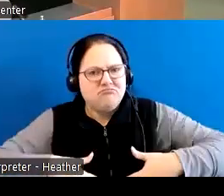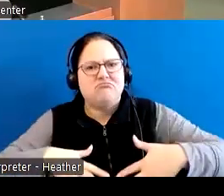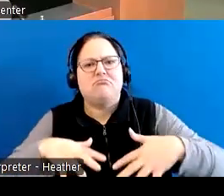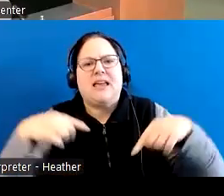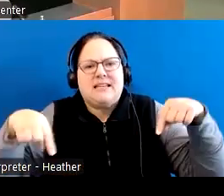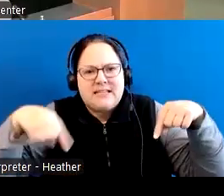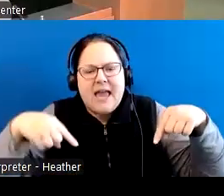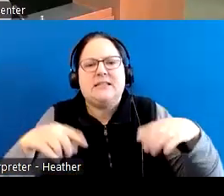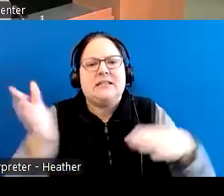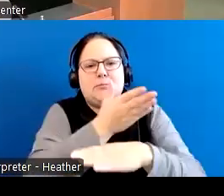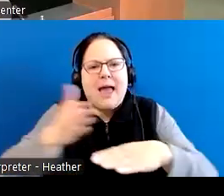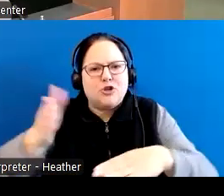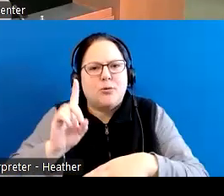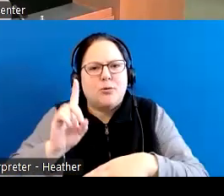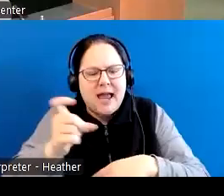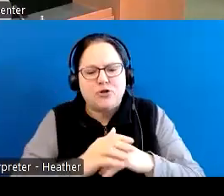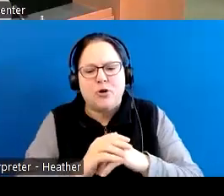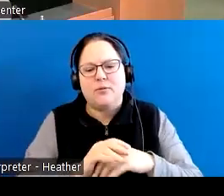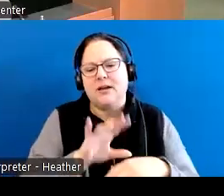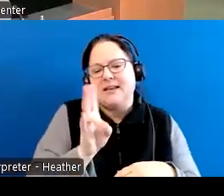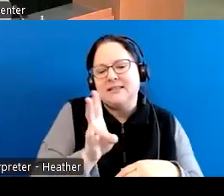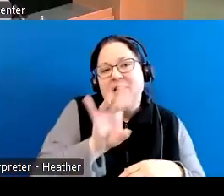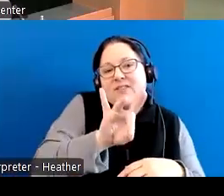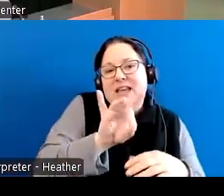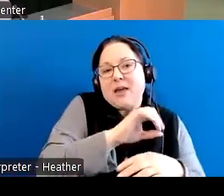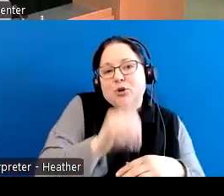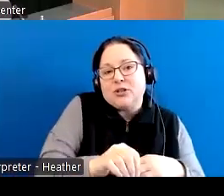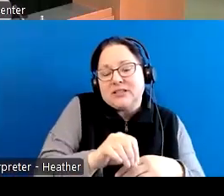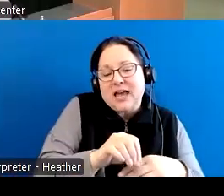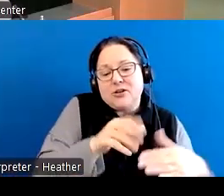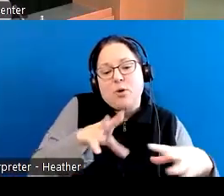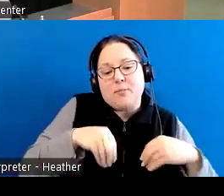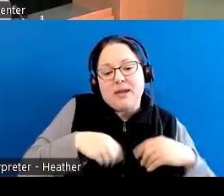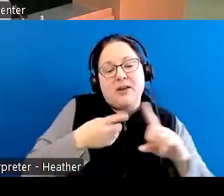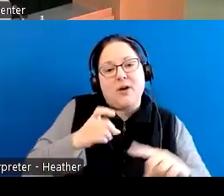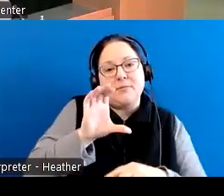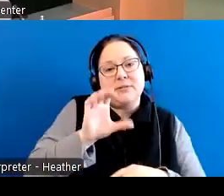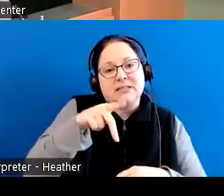78% were admitted from CPEP. is slowly changing as brighter days has opened and we have more direct